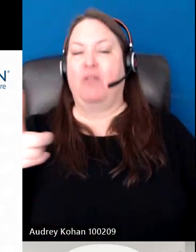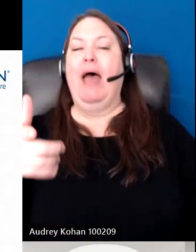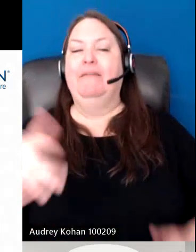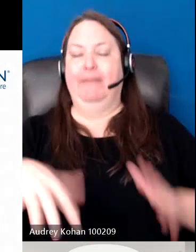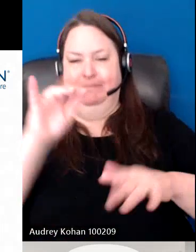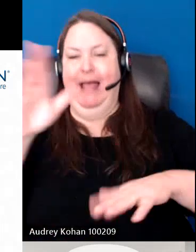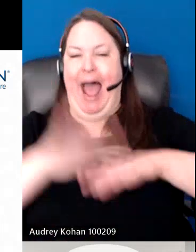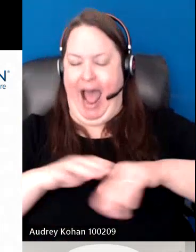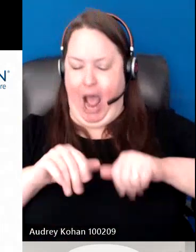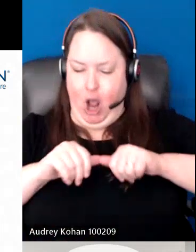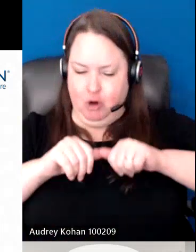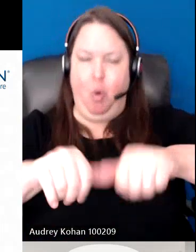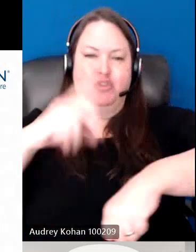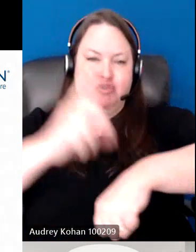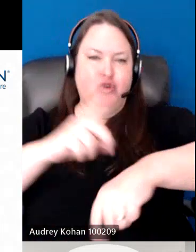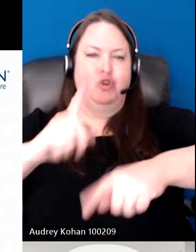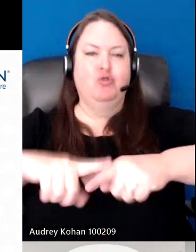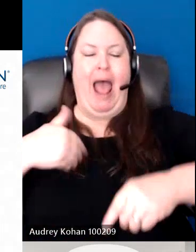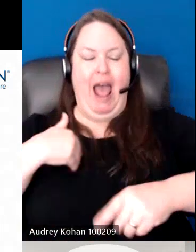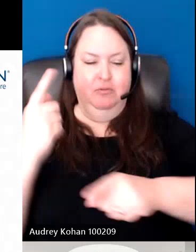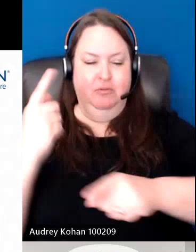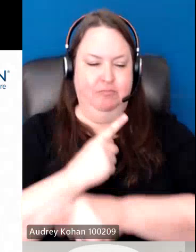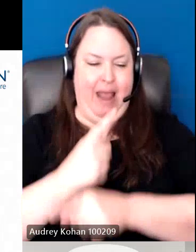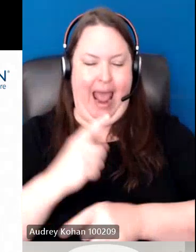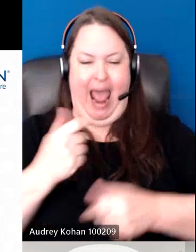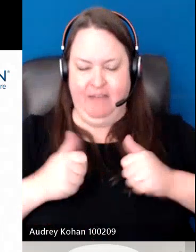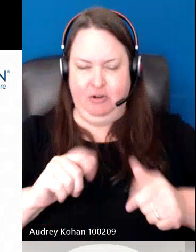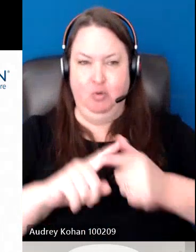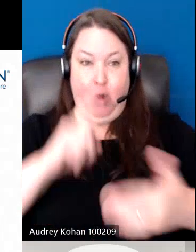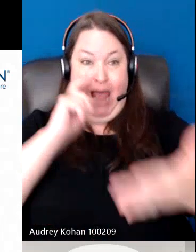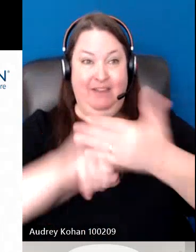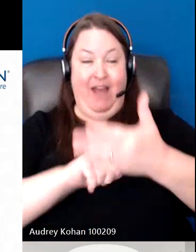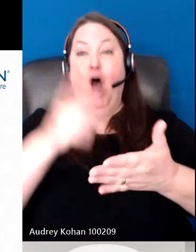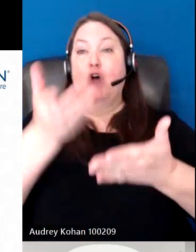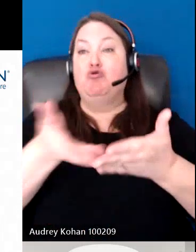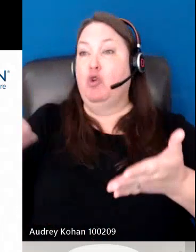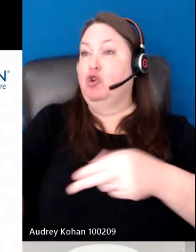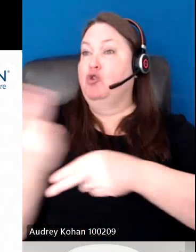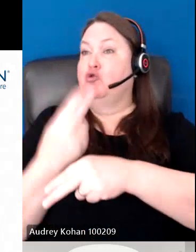duty to take reasonable efforts to identify the tools that use these variables and to mitigate